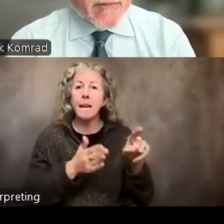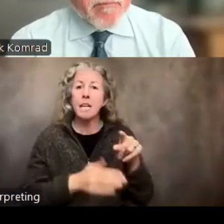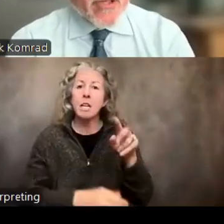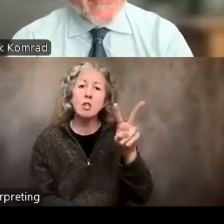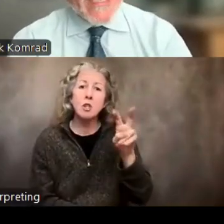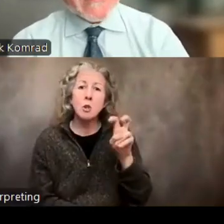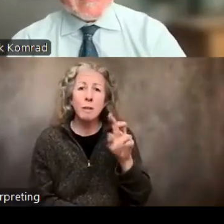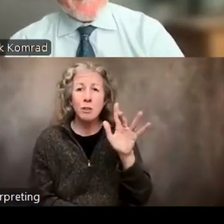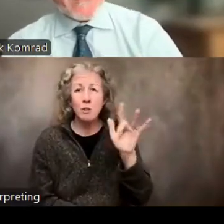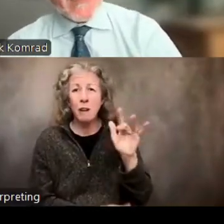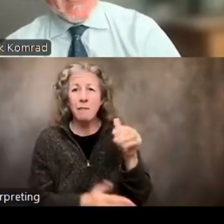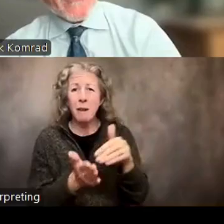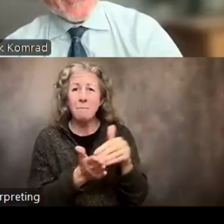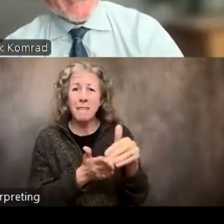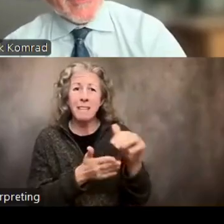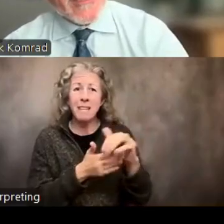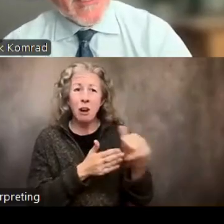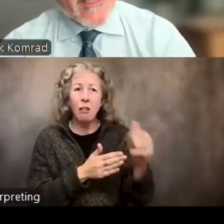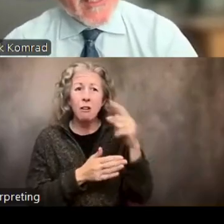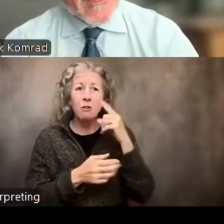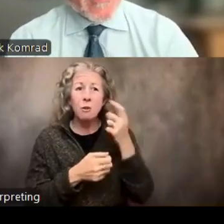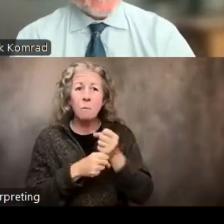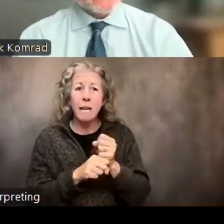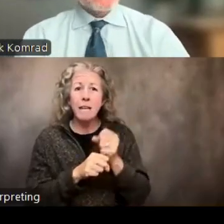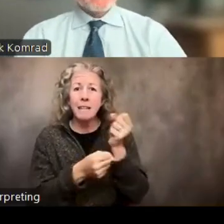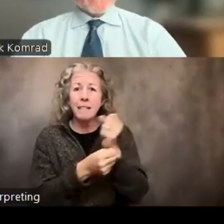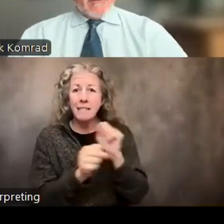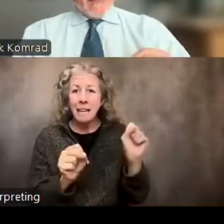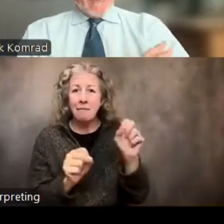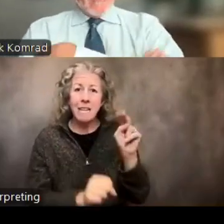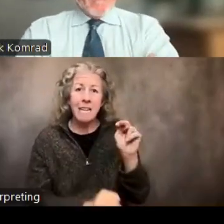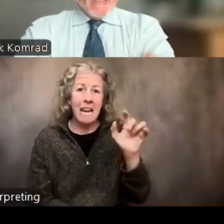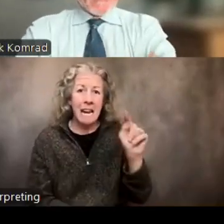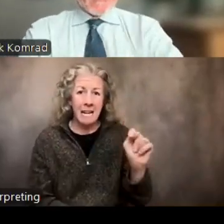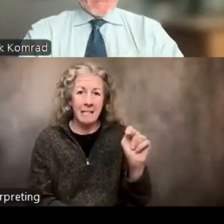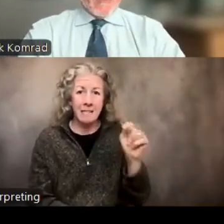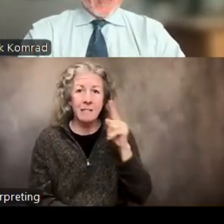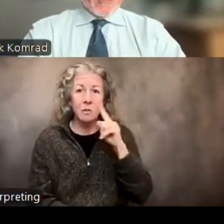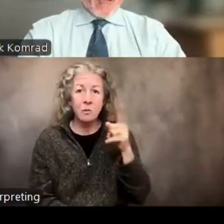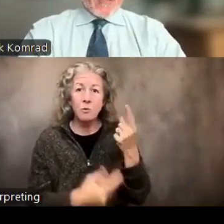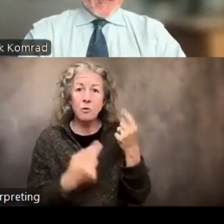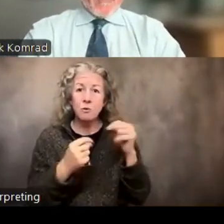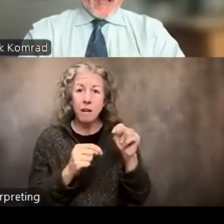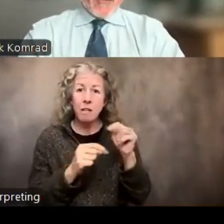build that safety net that you see to basically try to both